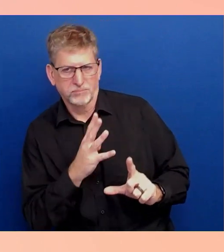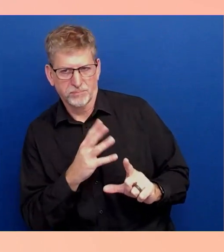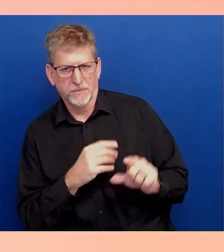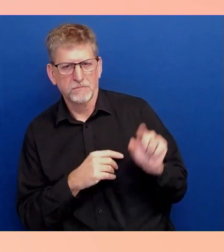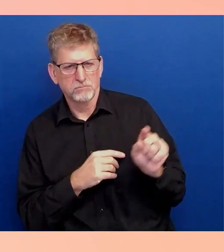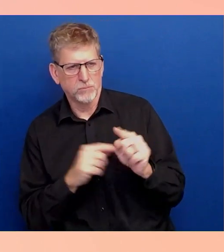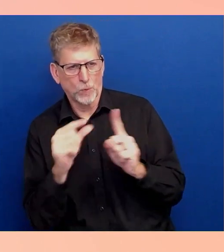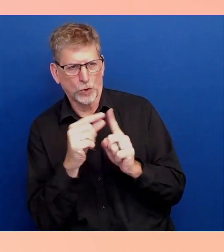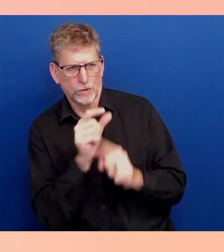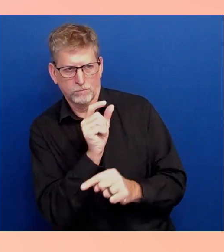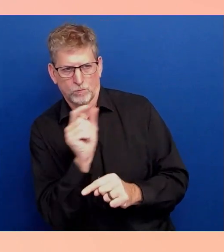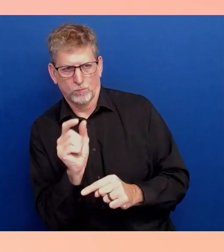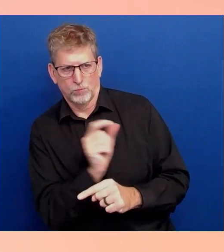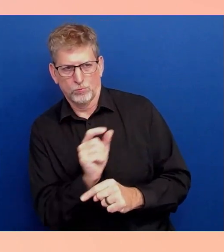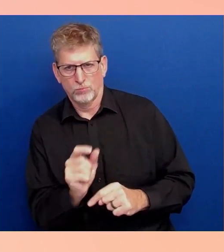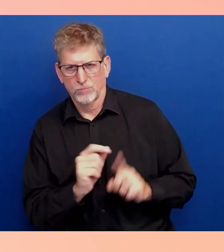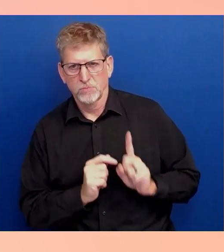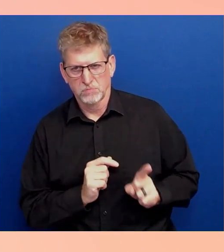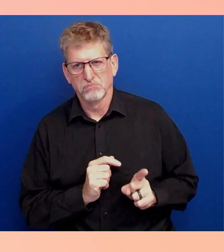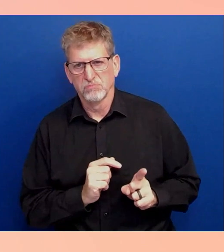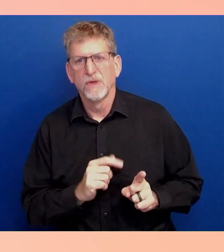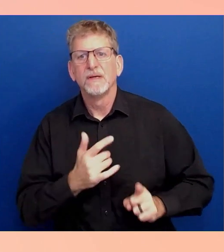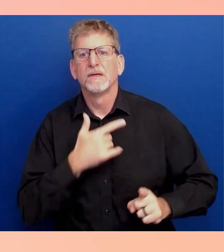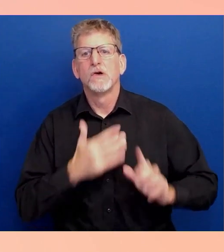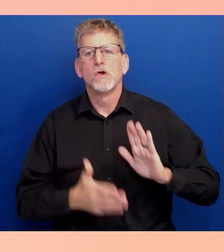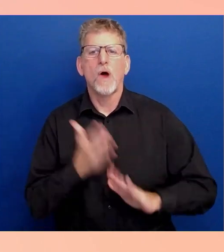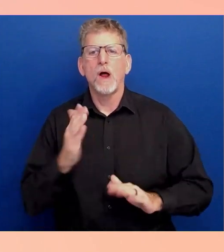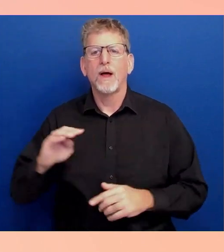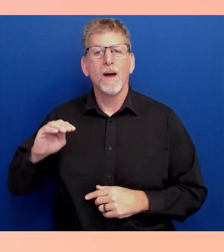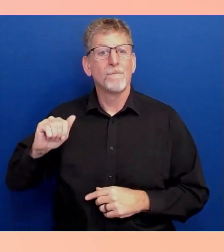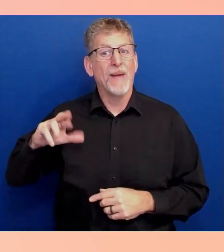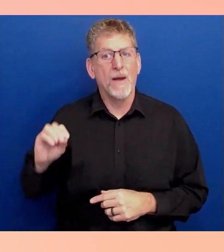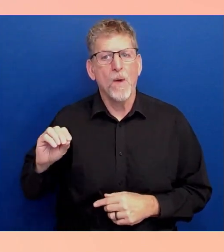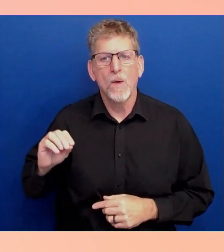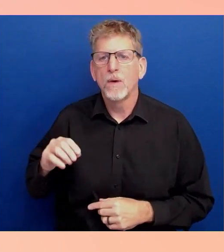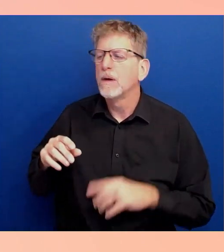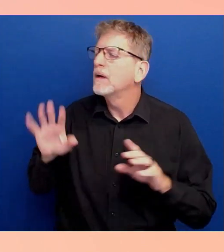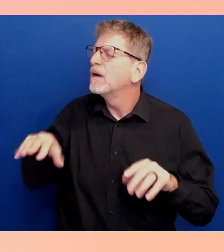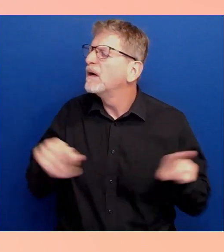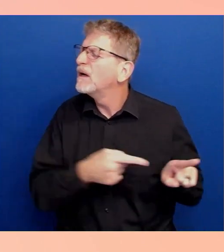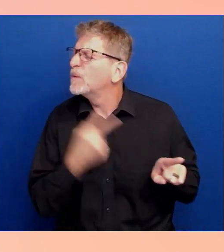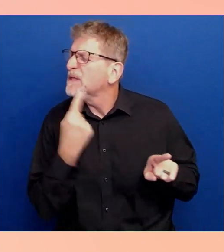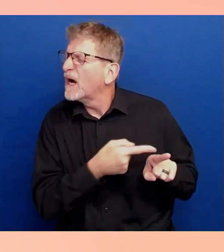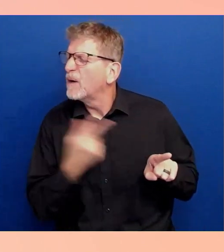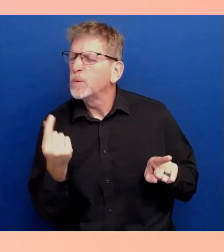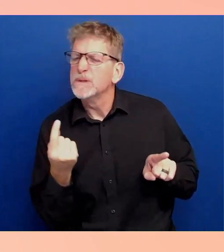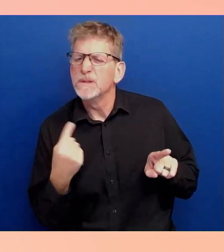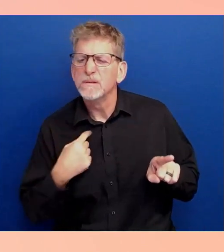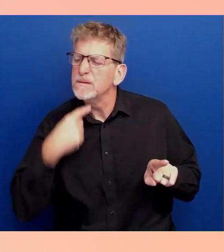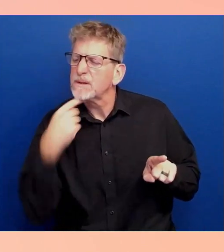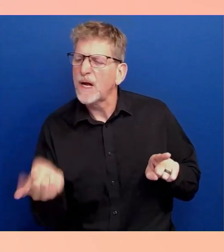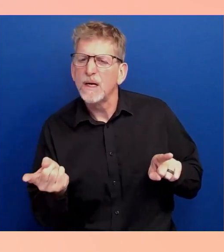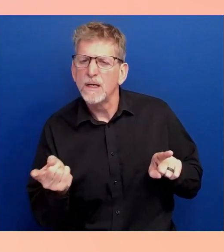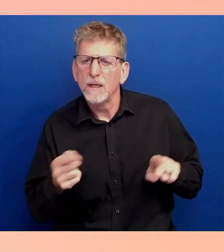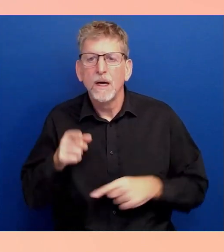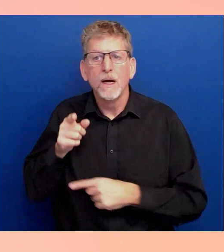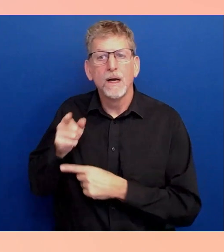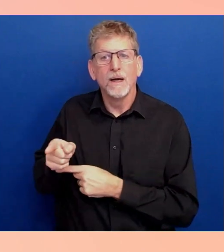Tell me what's on the screen. Thinking. The screen has a text box labeled